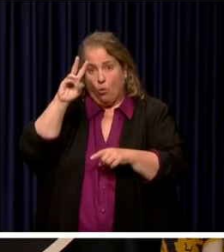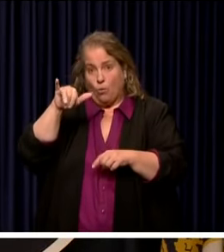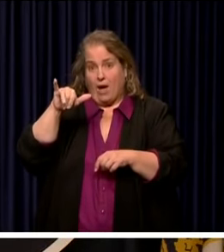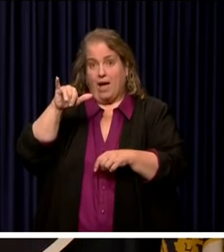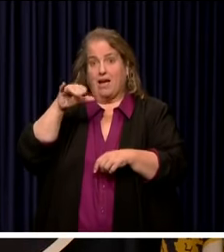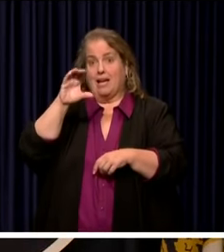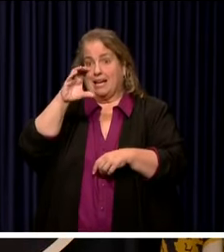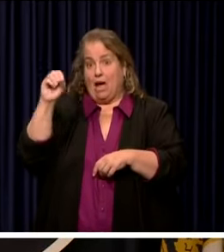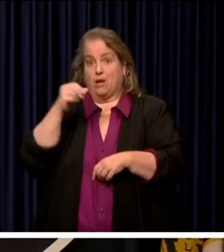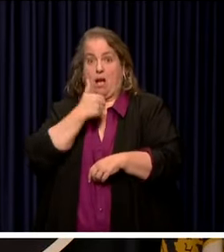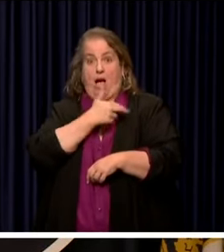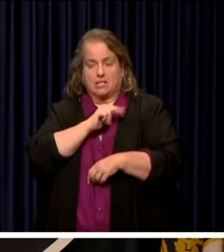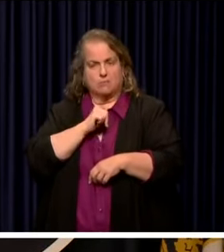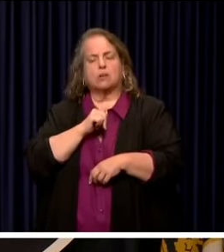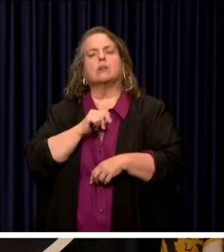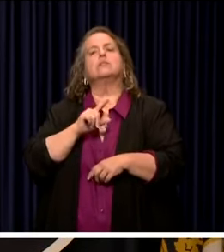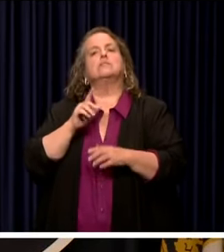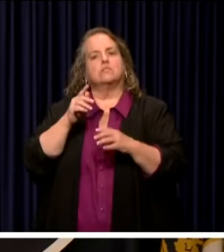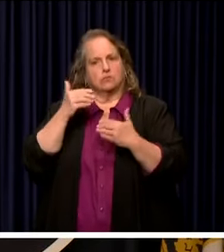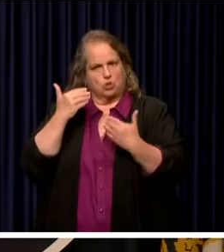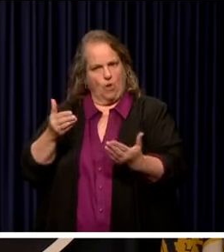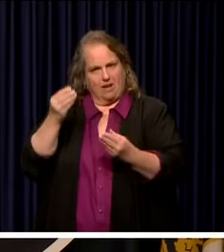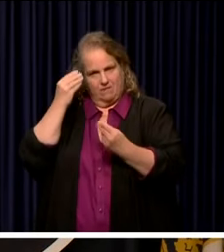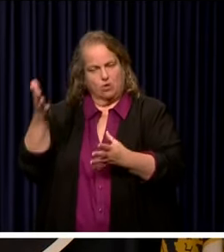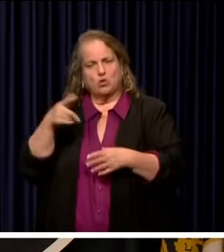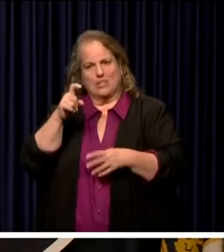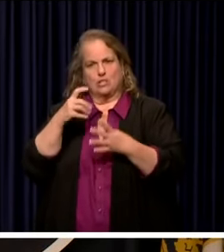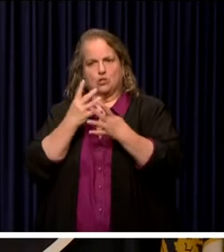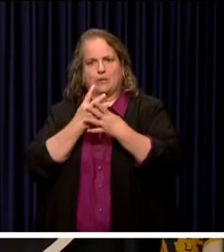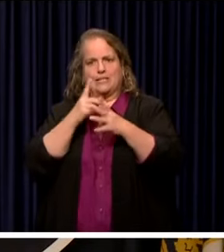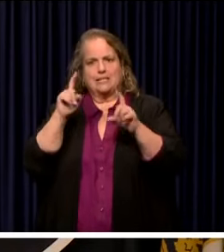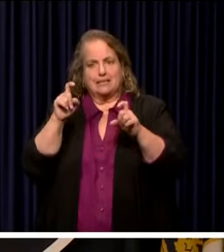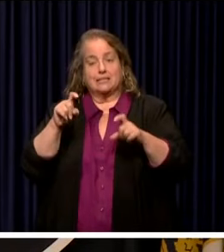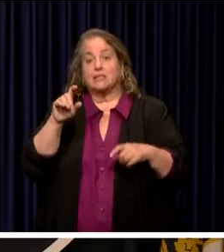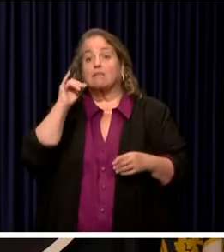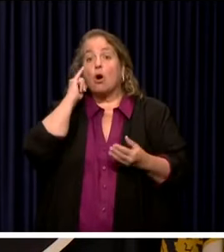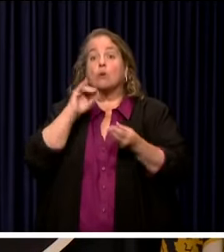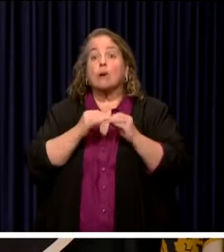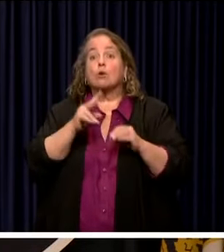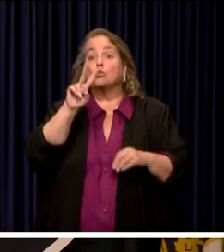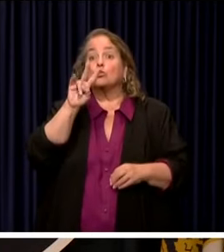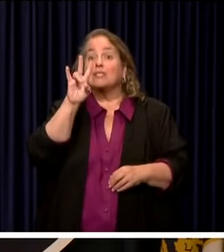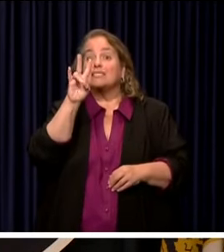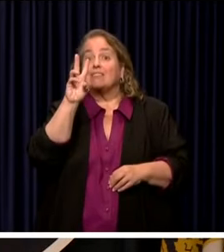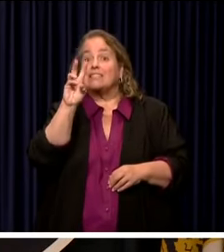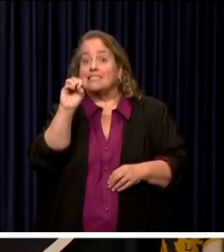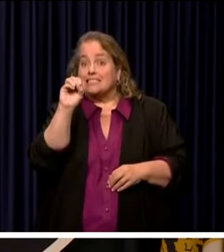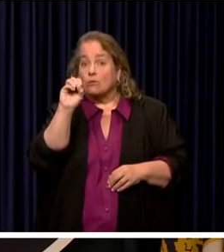PRIOR TO TESTING TO MAKE SURE THEY MEET THAT CRITERIA. THIS IS A PARTNERSHIP WITH